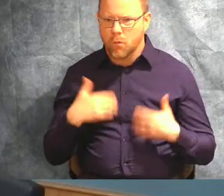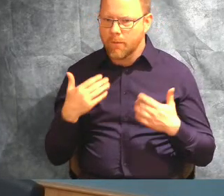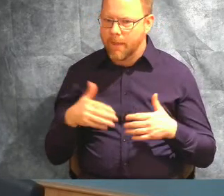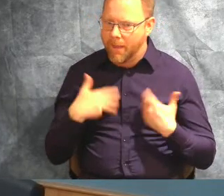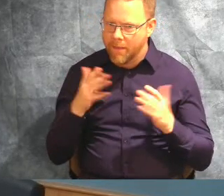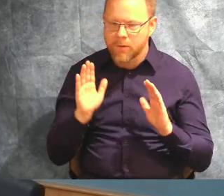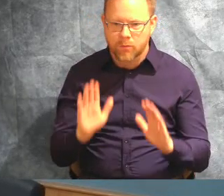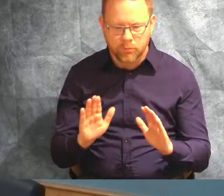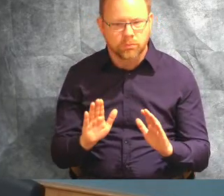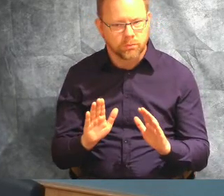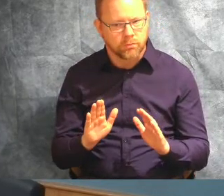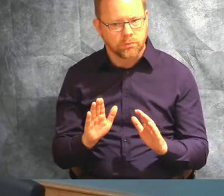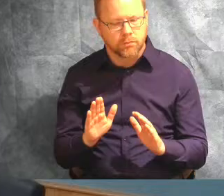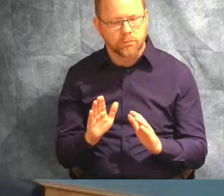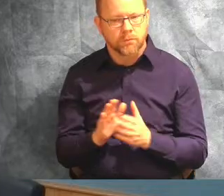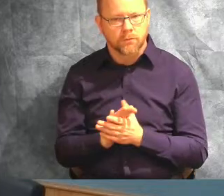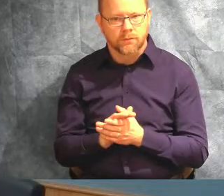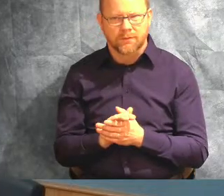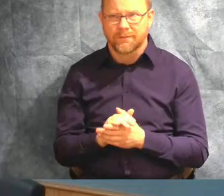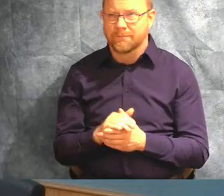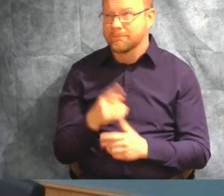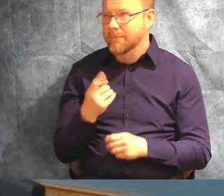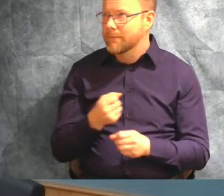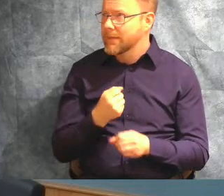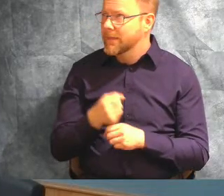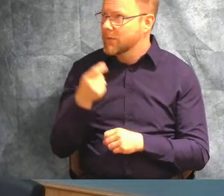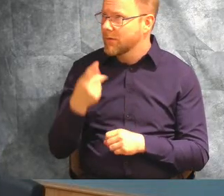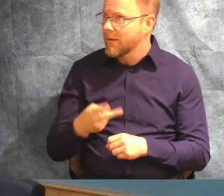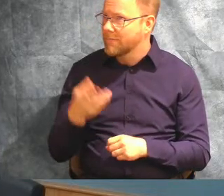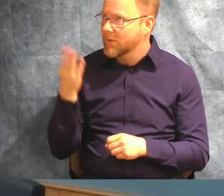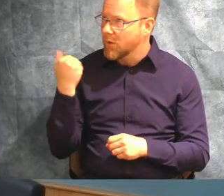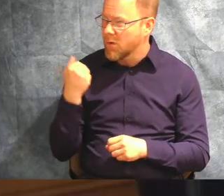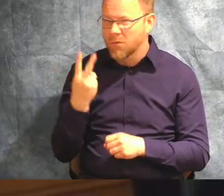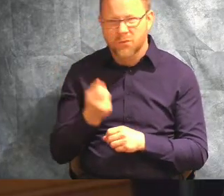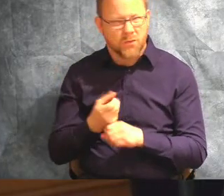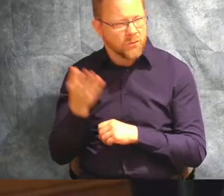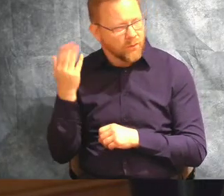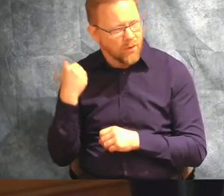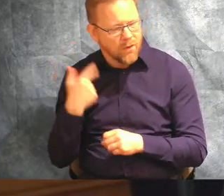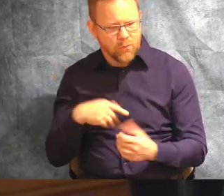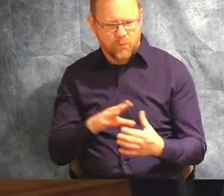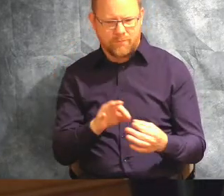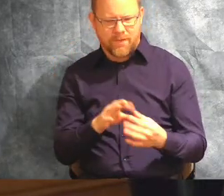that we had mentioned I don't know year half year and a half or two about this animal shelter and